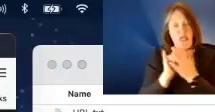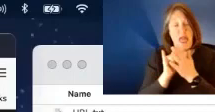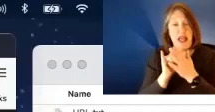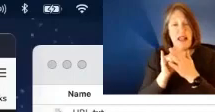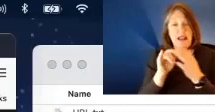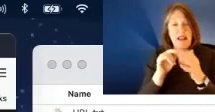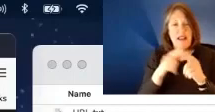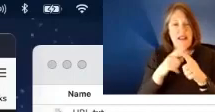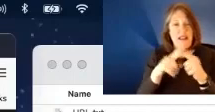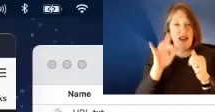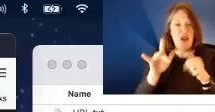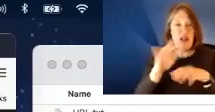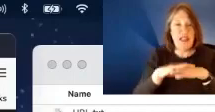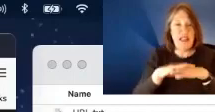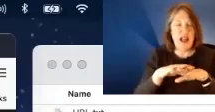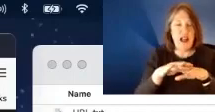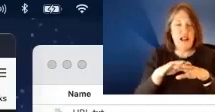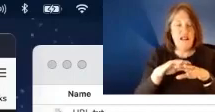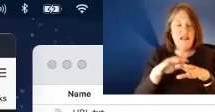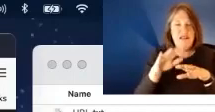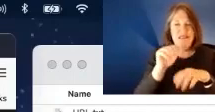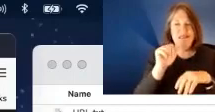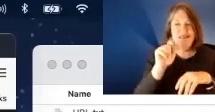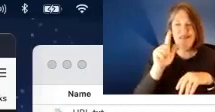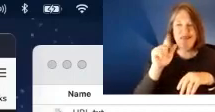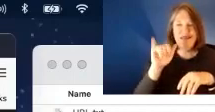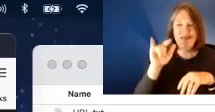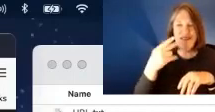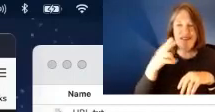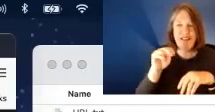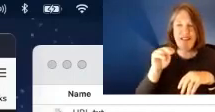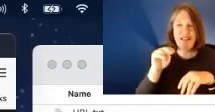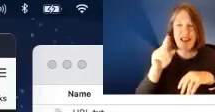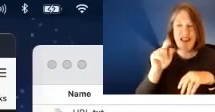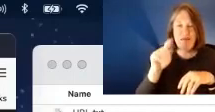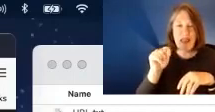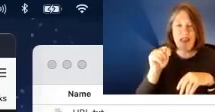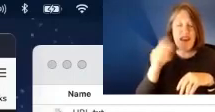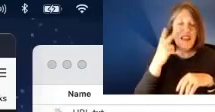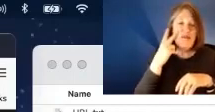on the alignment button here. Let's say I want the text flow around the right side.